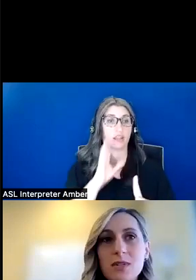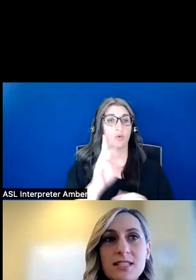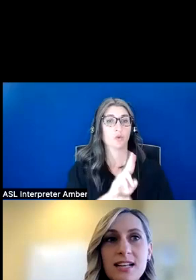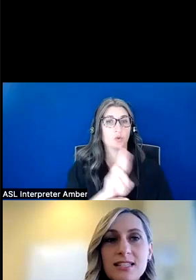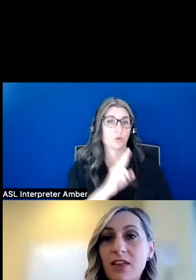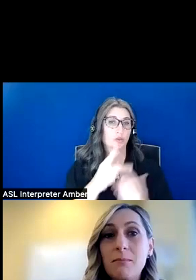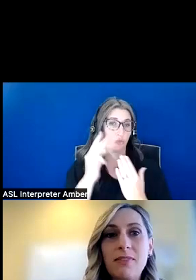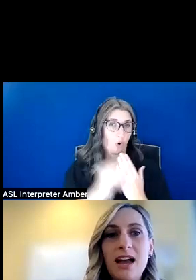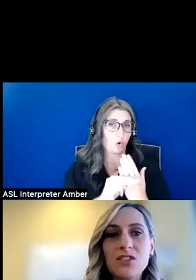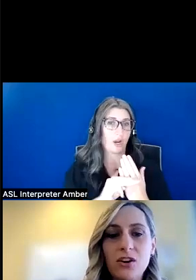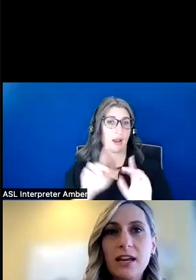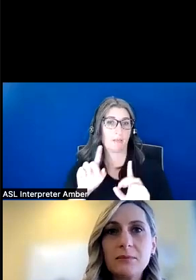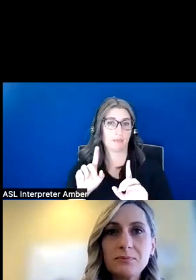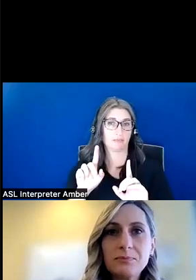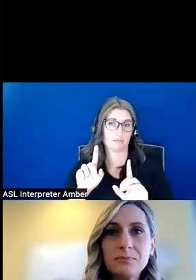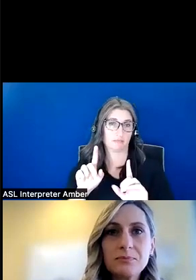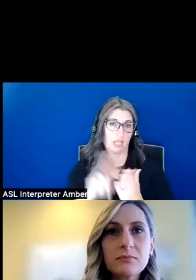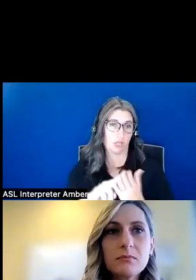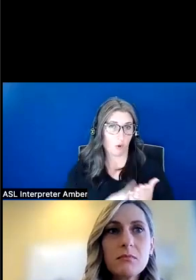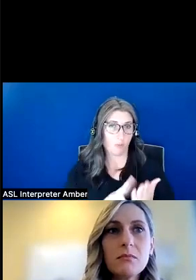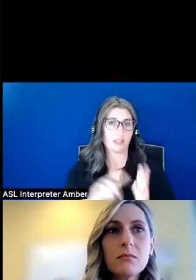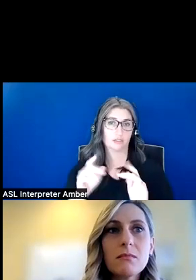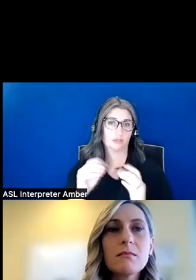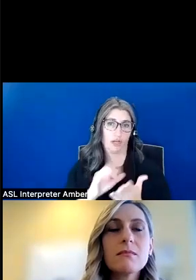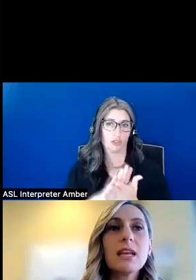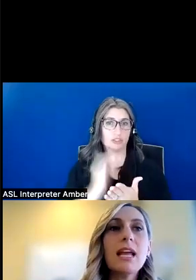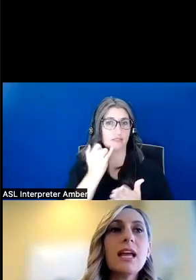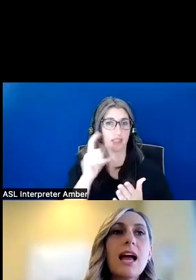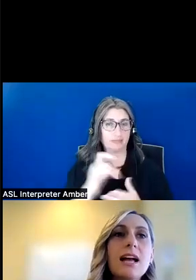assess if they meet that target.